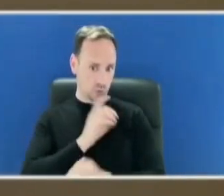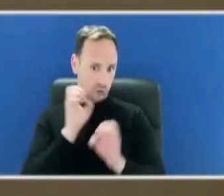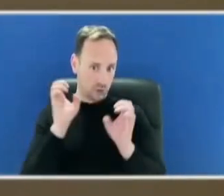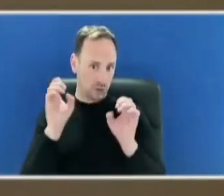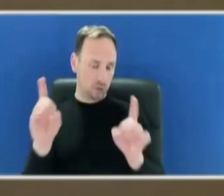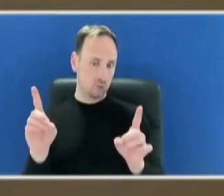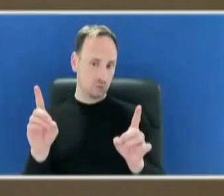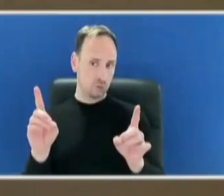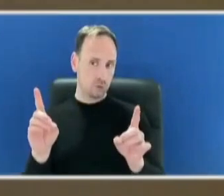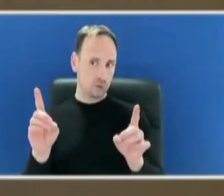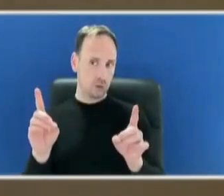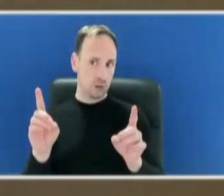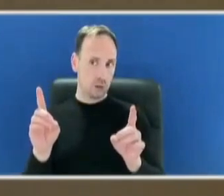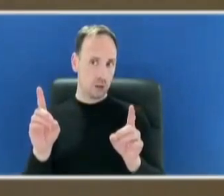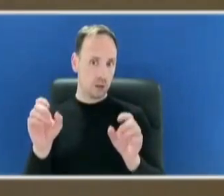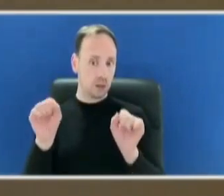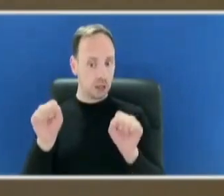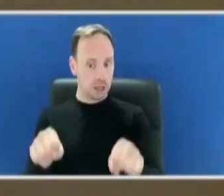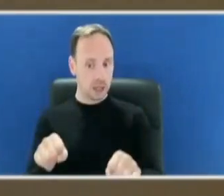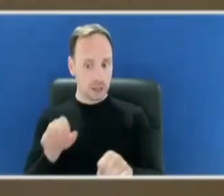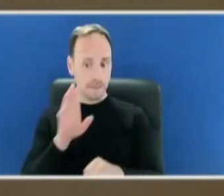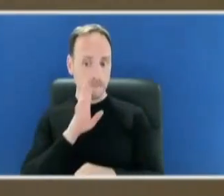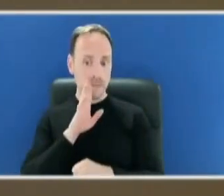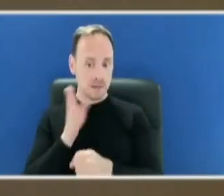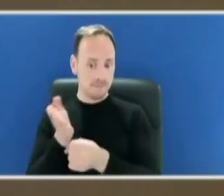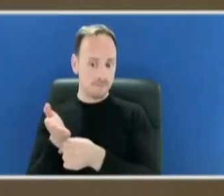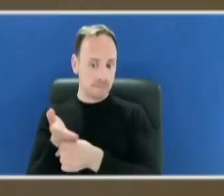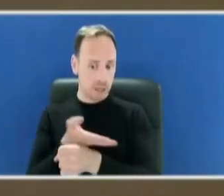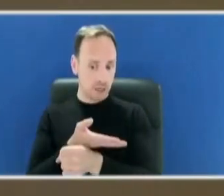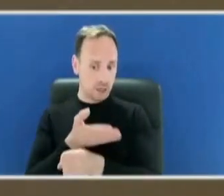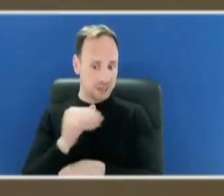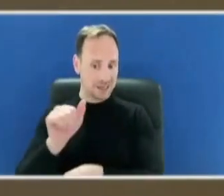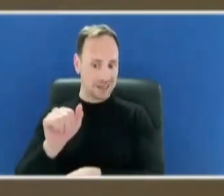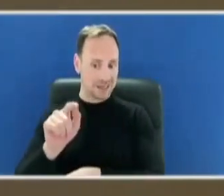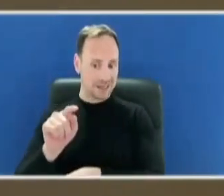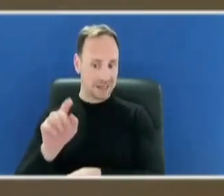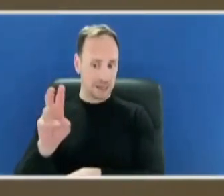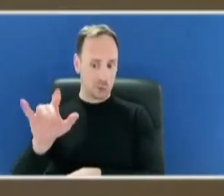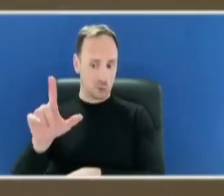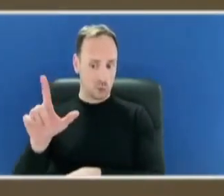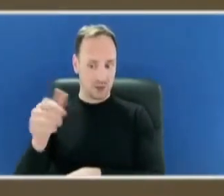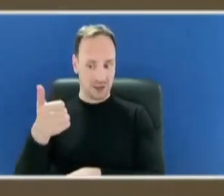That can be terminated at will. They can be terminated any time, um,